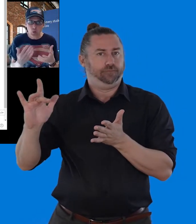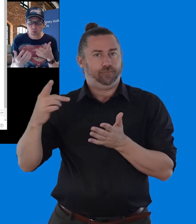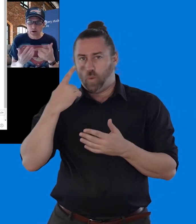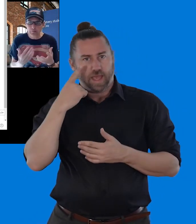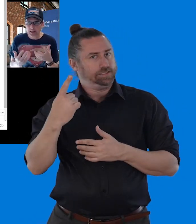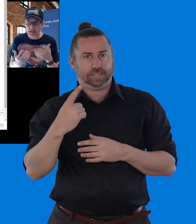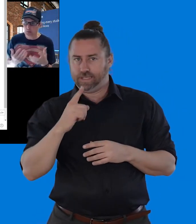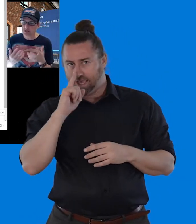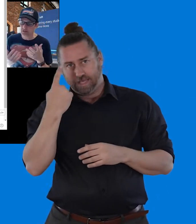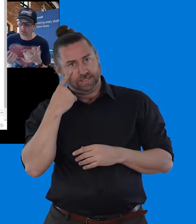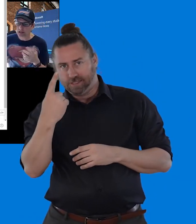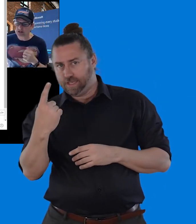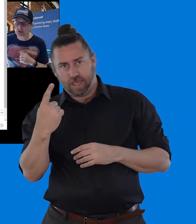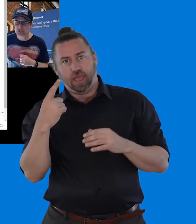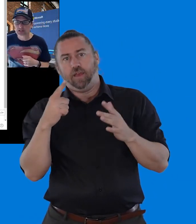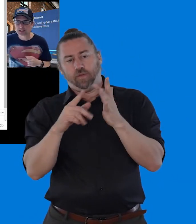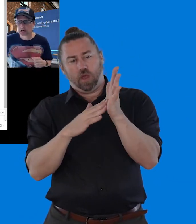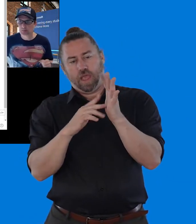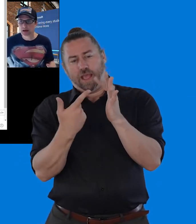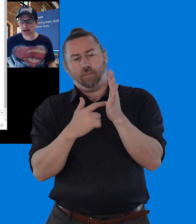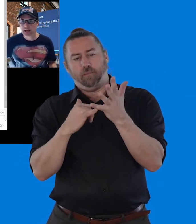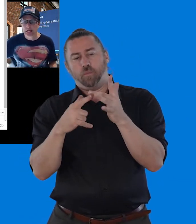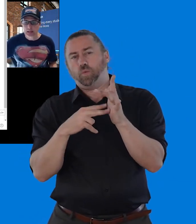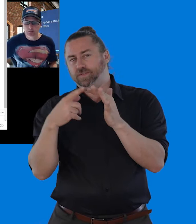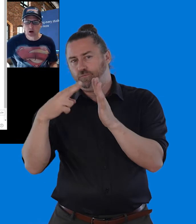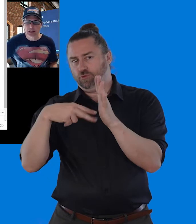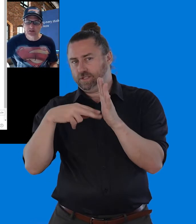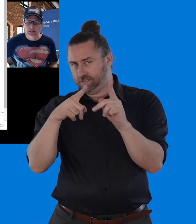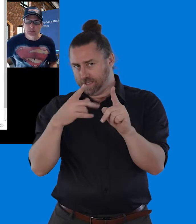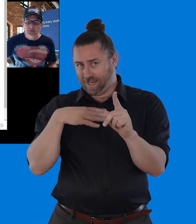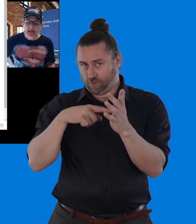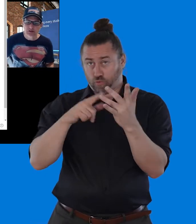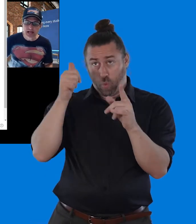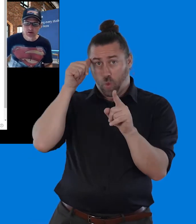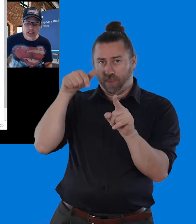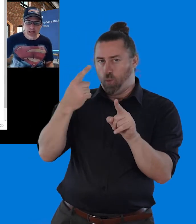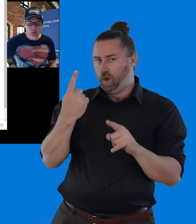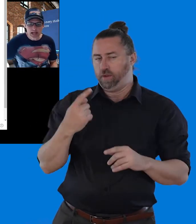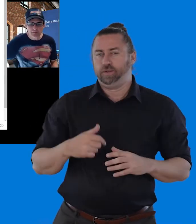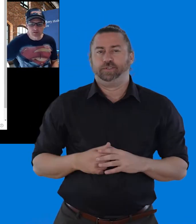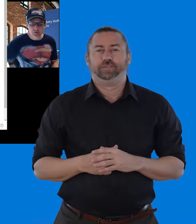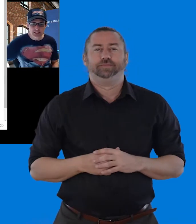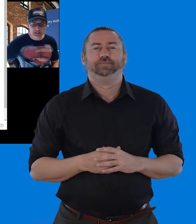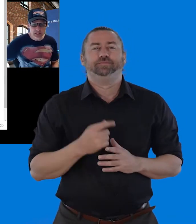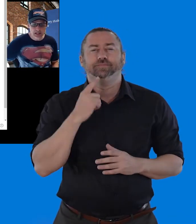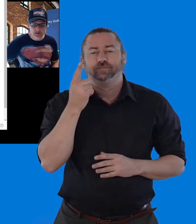when we're in Immersive Reader. So, just keep that in mind. Now, down here we have the voice settings.